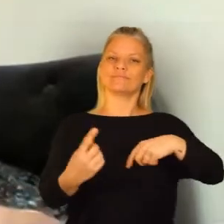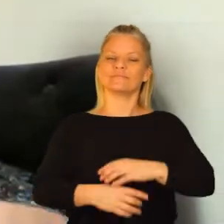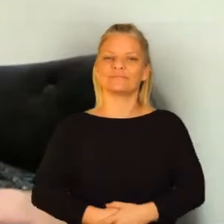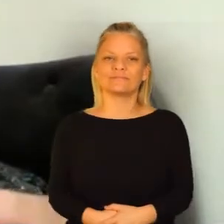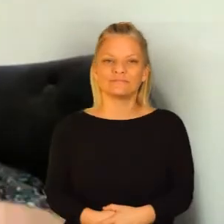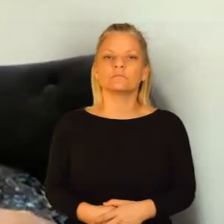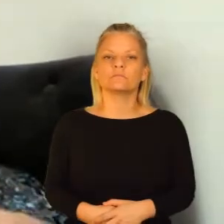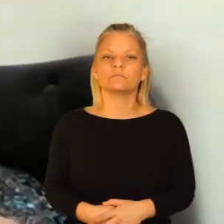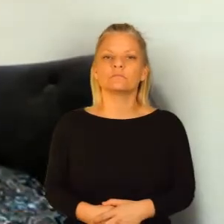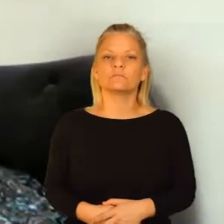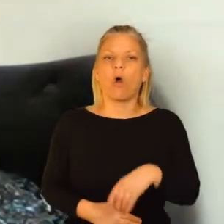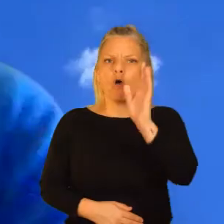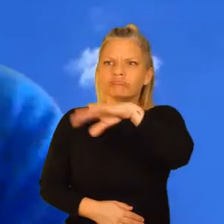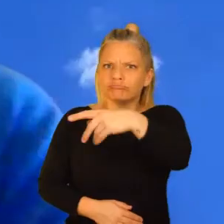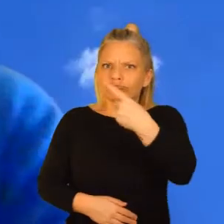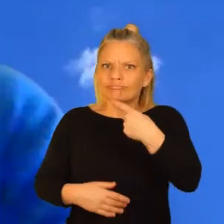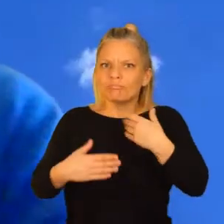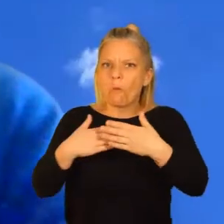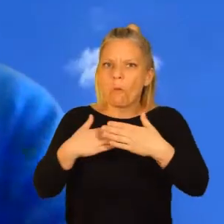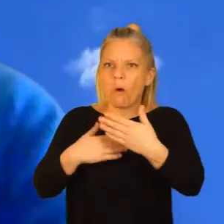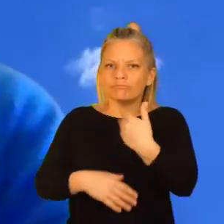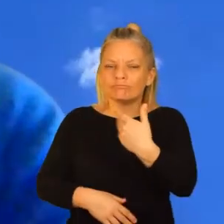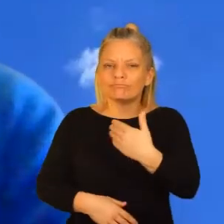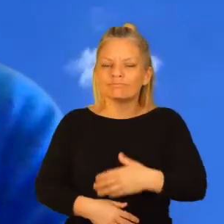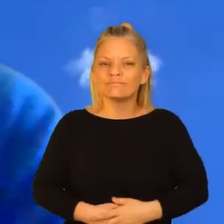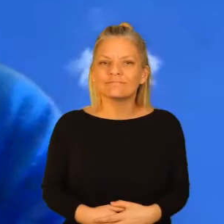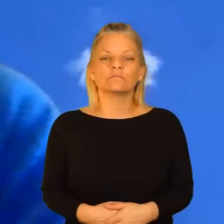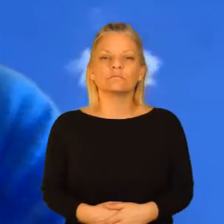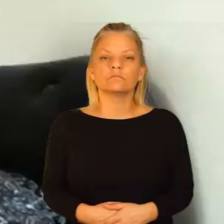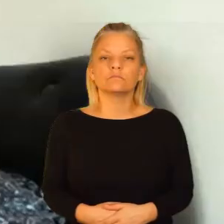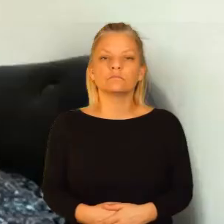talking about others. The other thing that I found really useful is